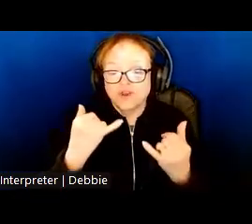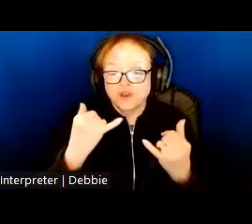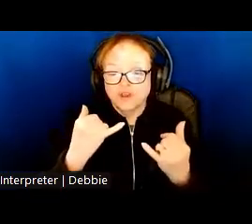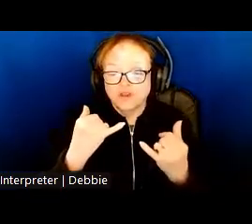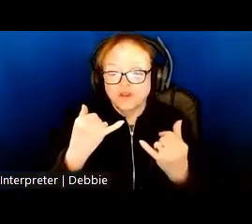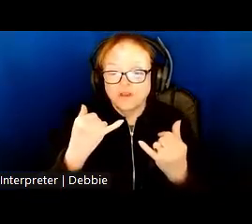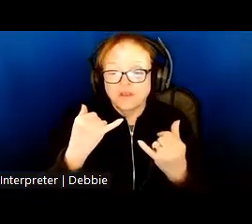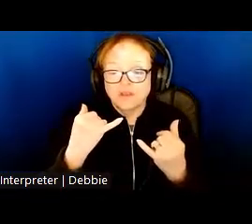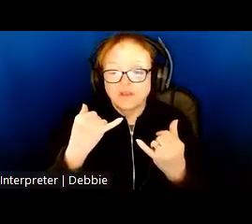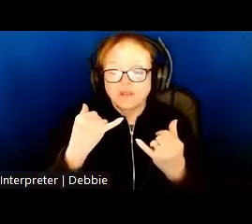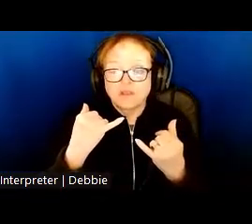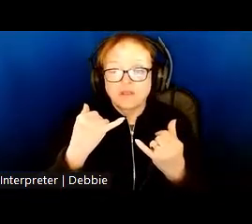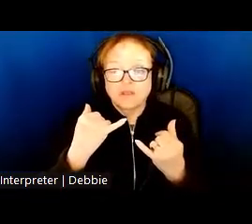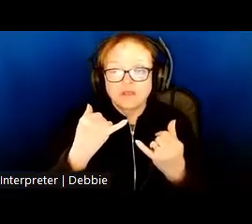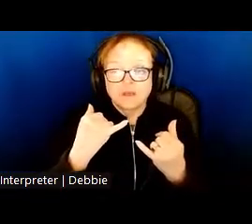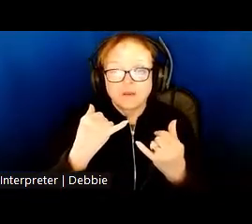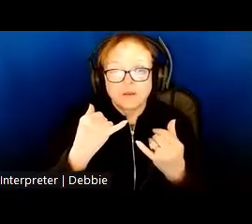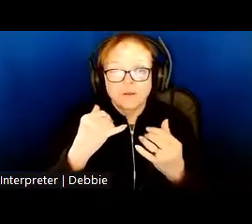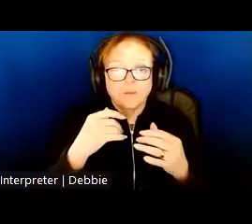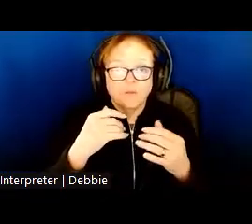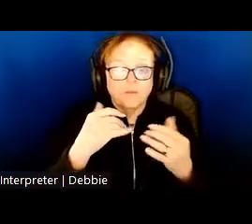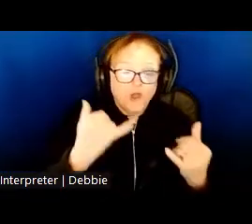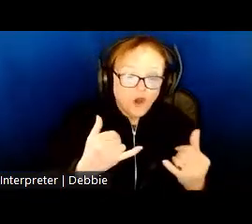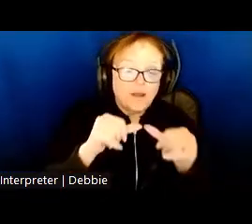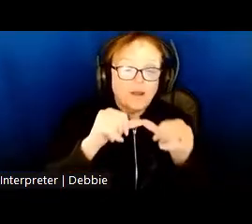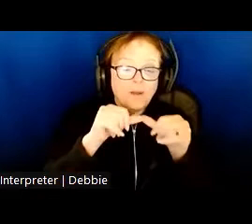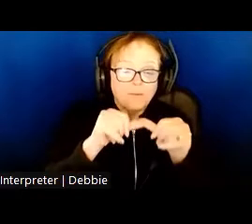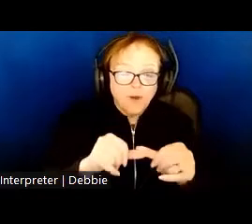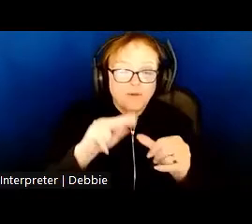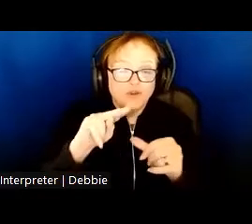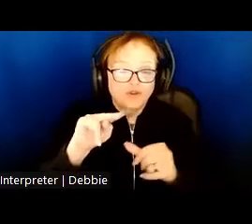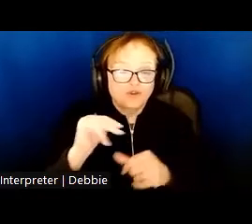a current, permanent New Jersey resident at the time of application and at the time of